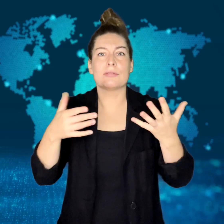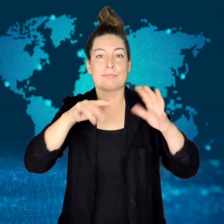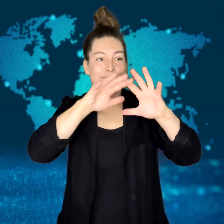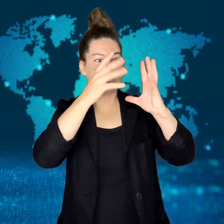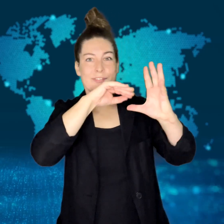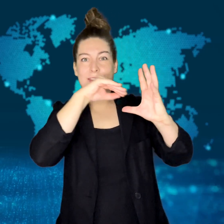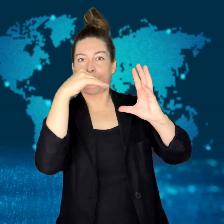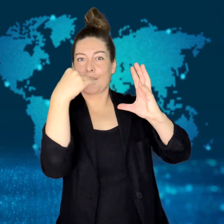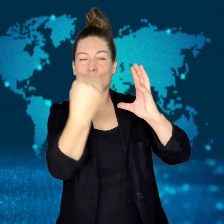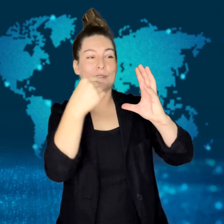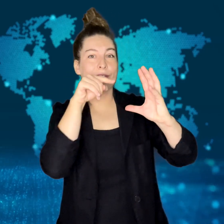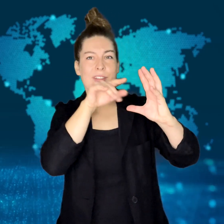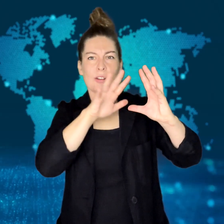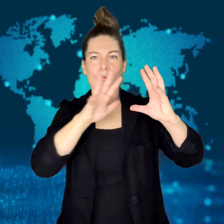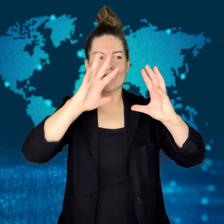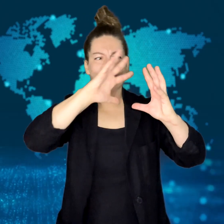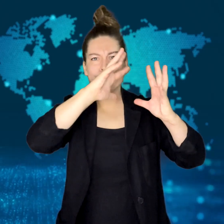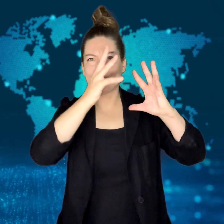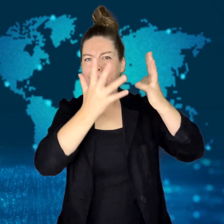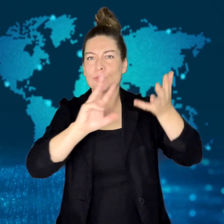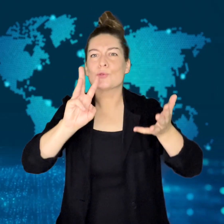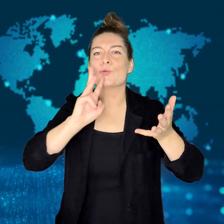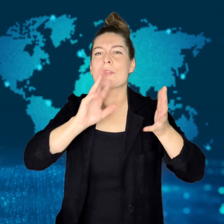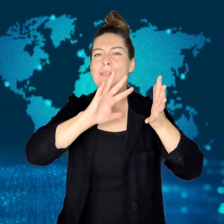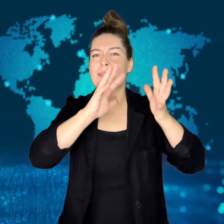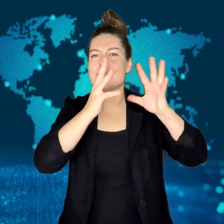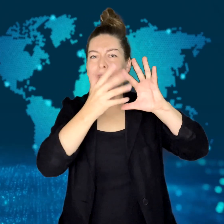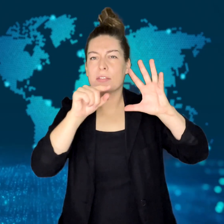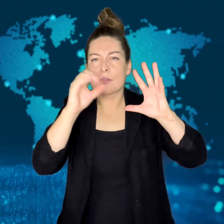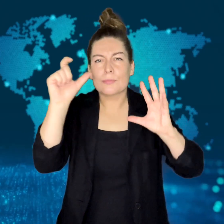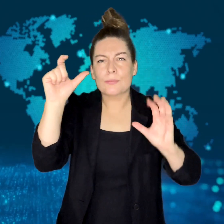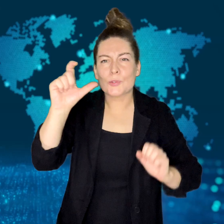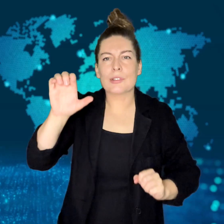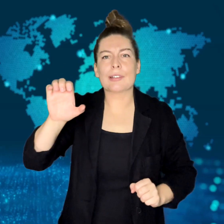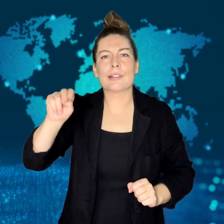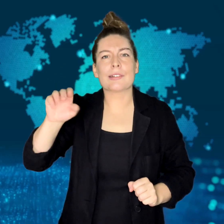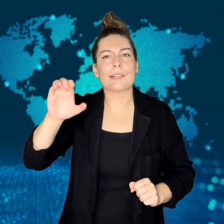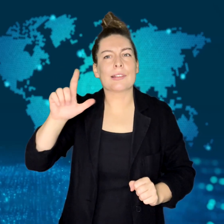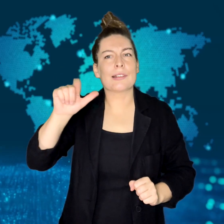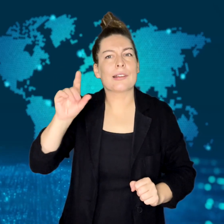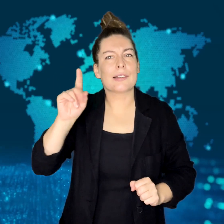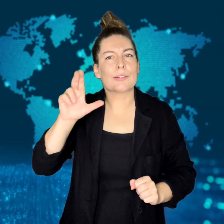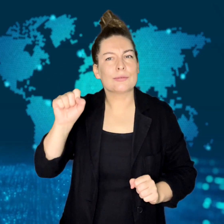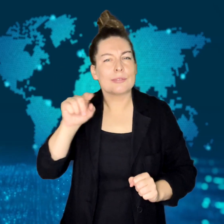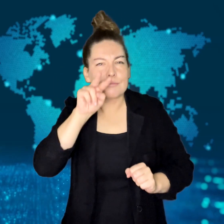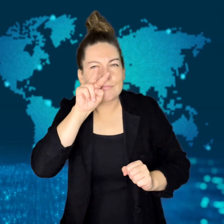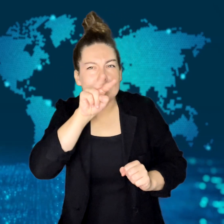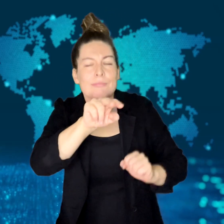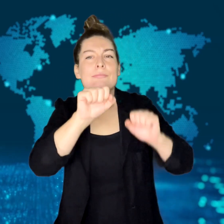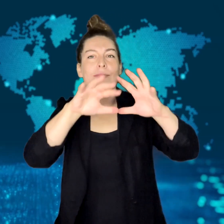spits water into space through cracks in its frozen crust.